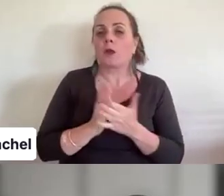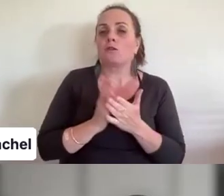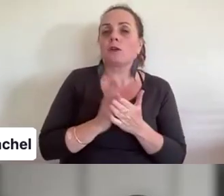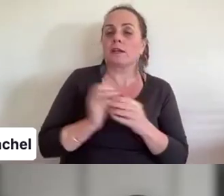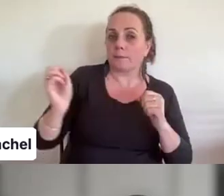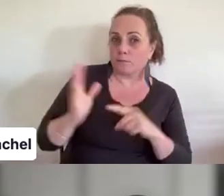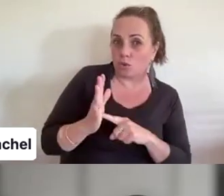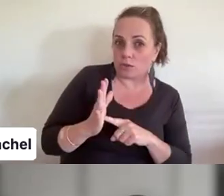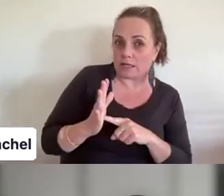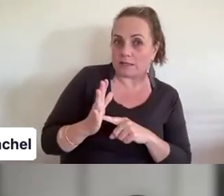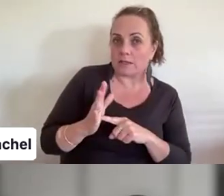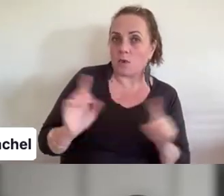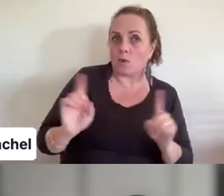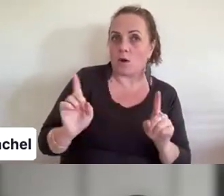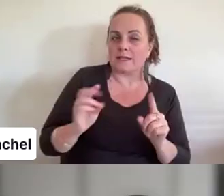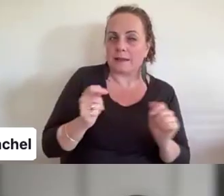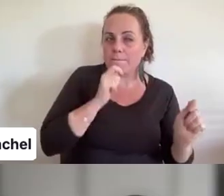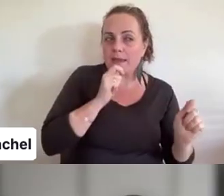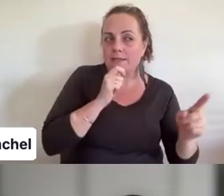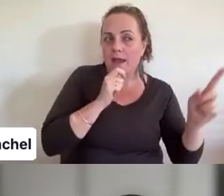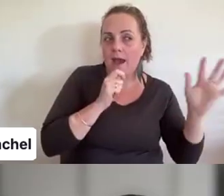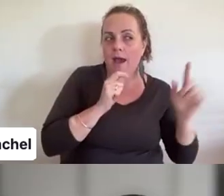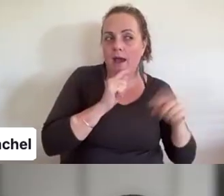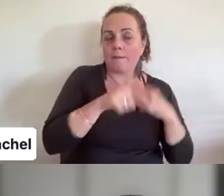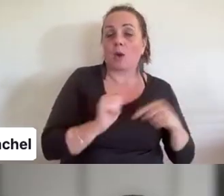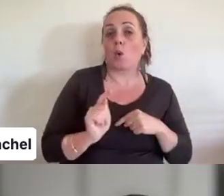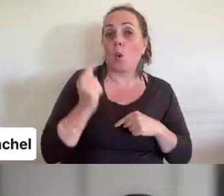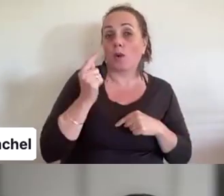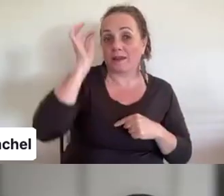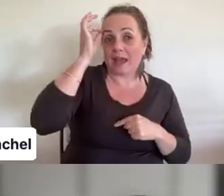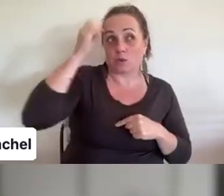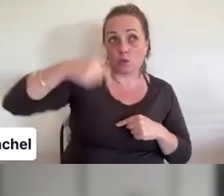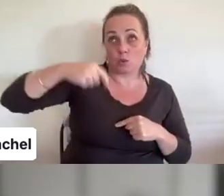and there's been a bit in the media about Auckland Council today on this it is probably important to